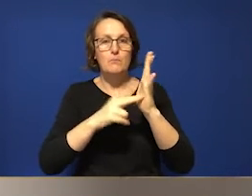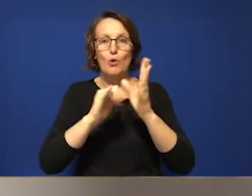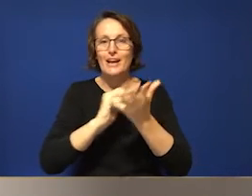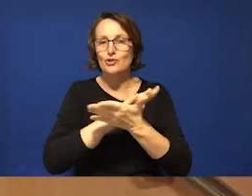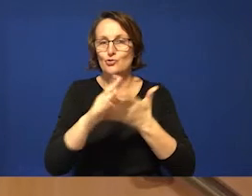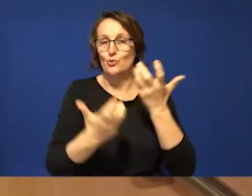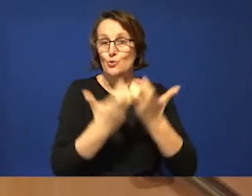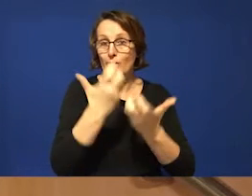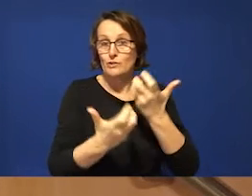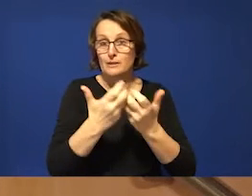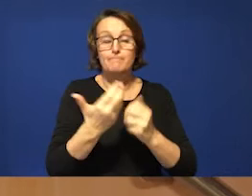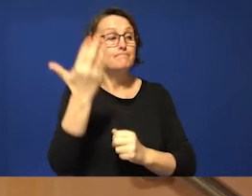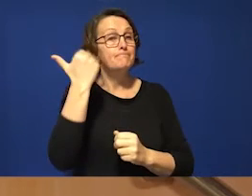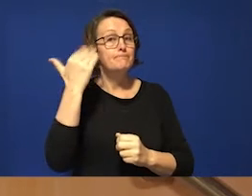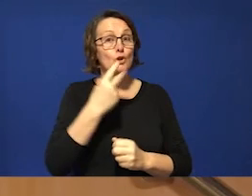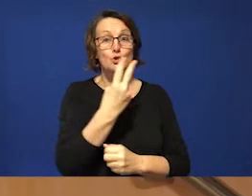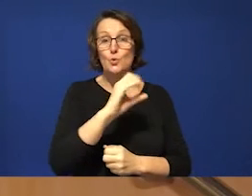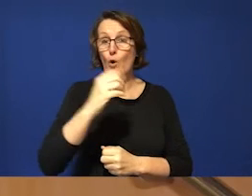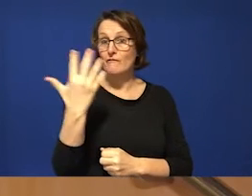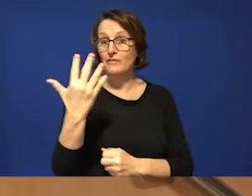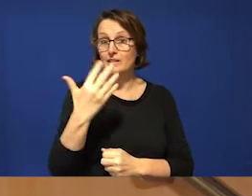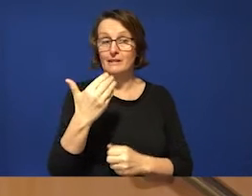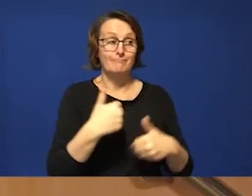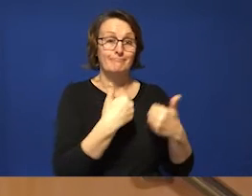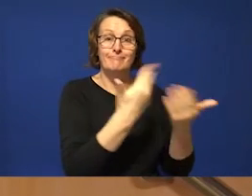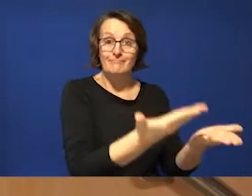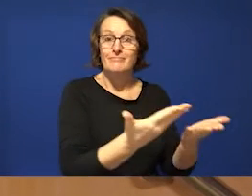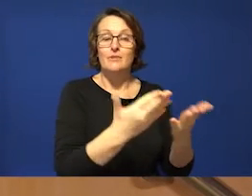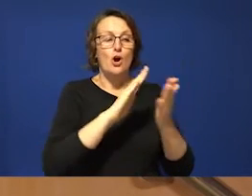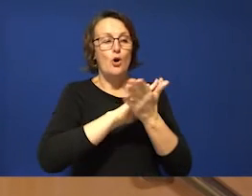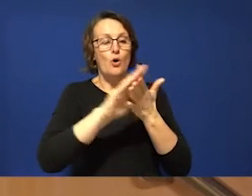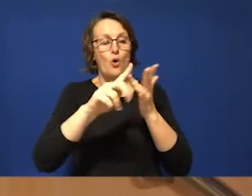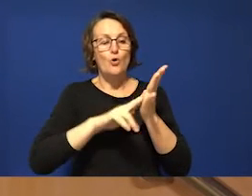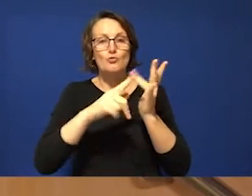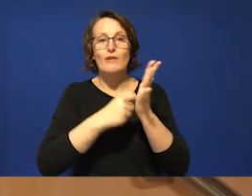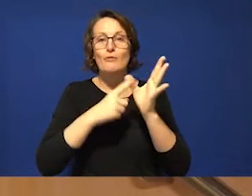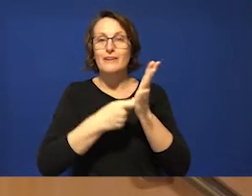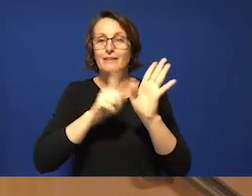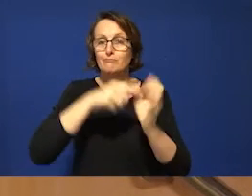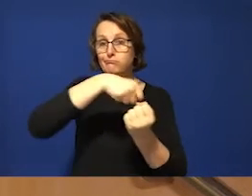In 2015, Peter was awarded an honorary Doctor of Architecture by the University of Melbourne.